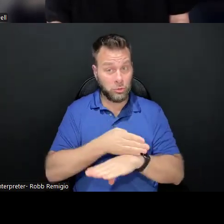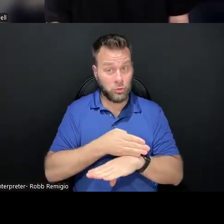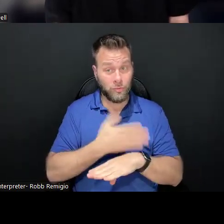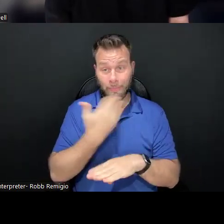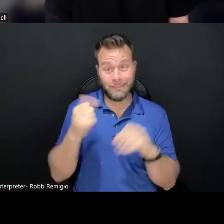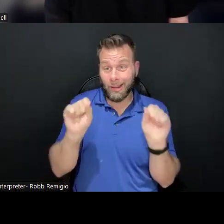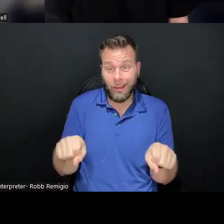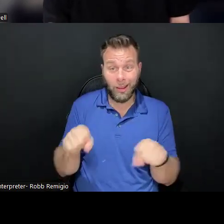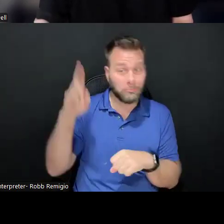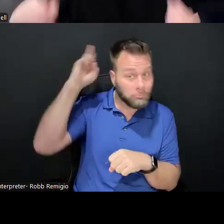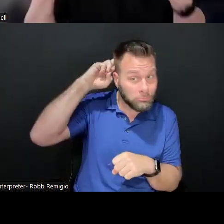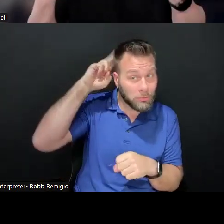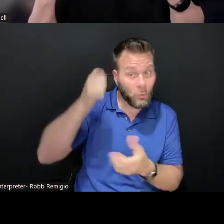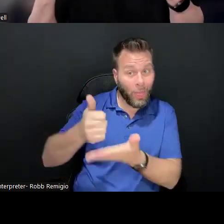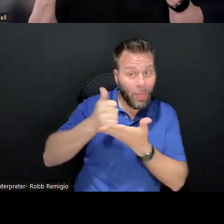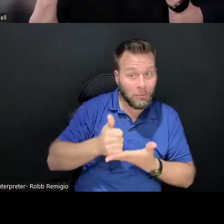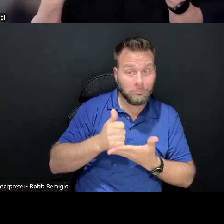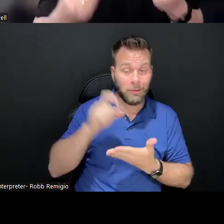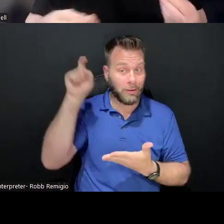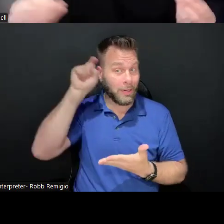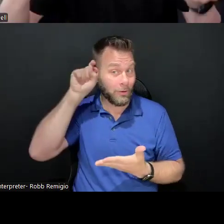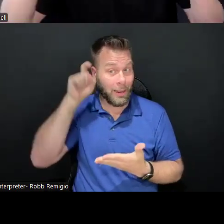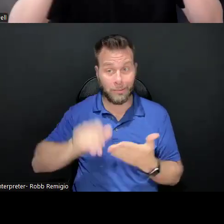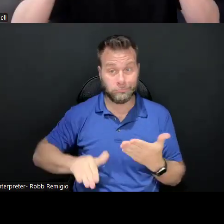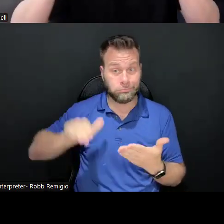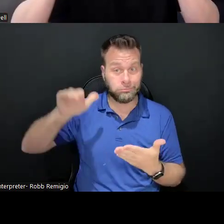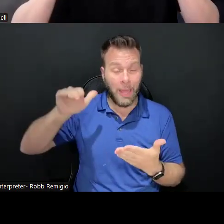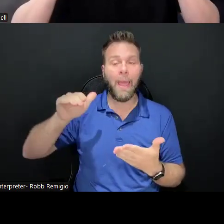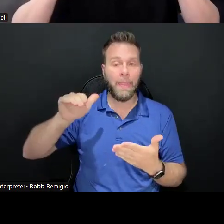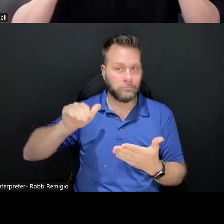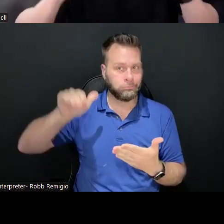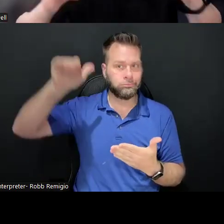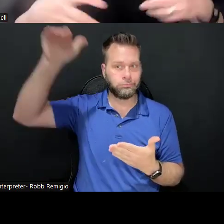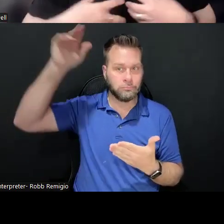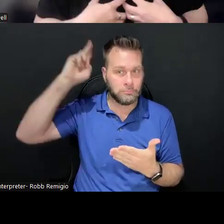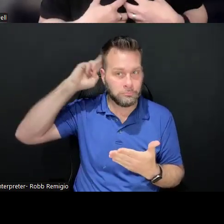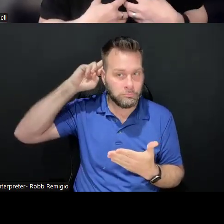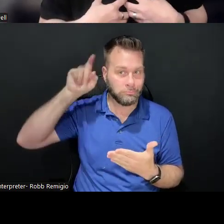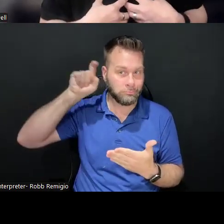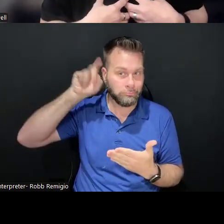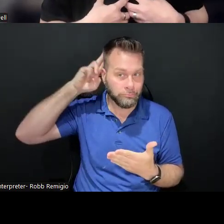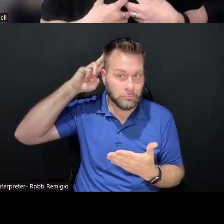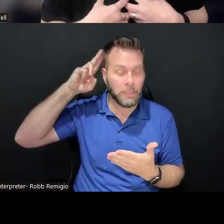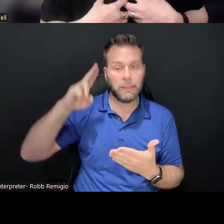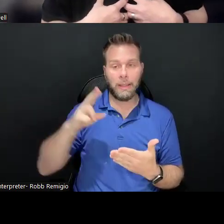I, for example, have improved. I got hearing aids most of my I got cochlear implants.